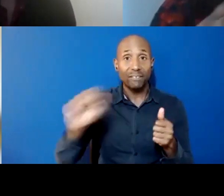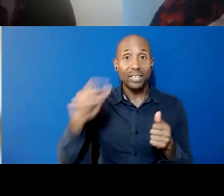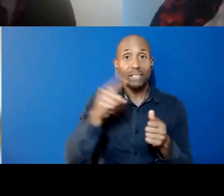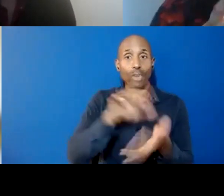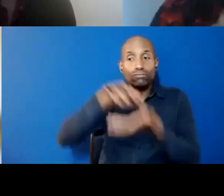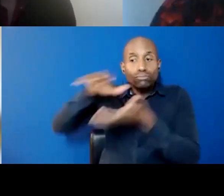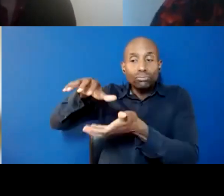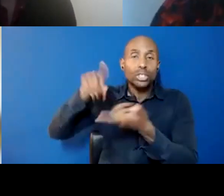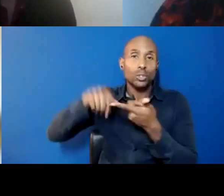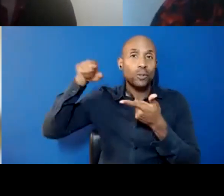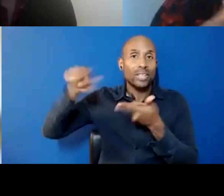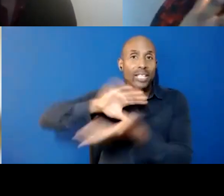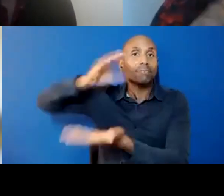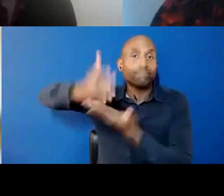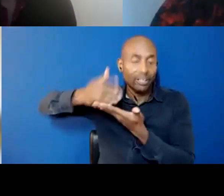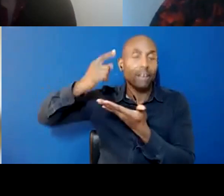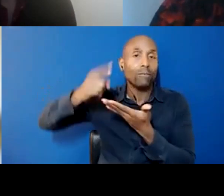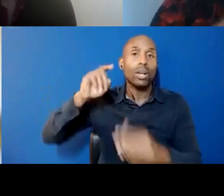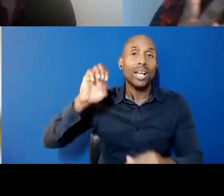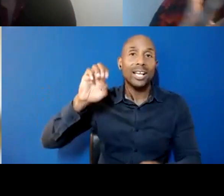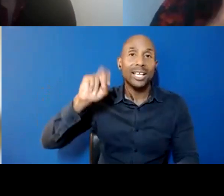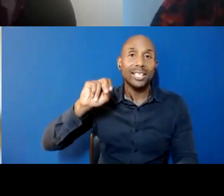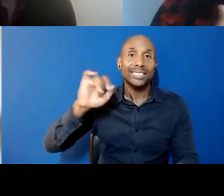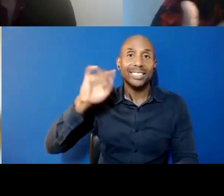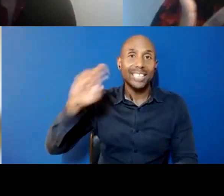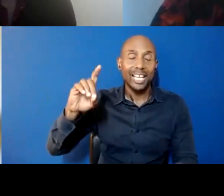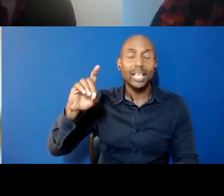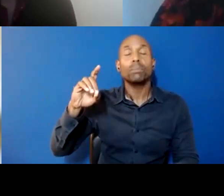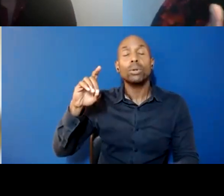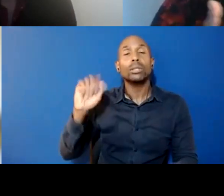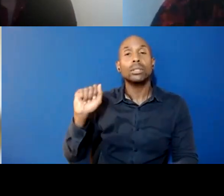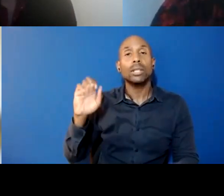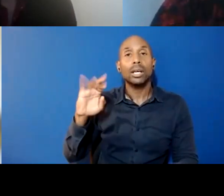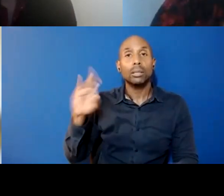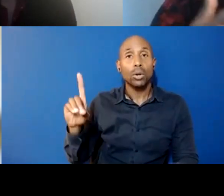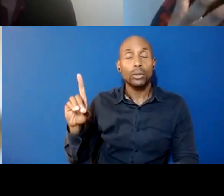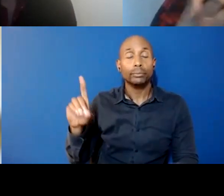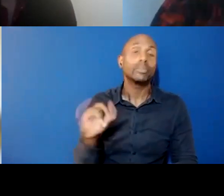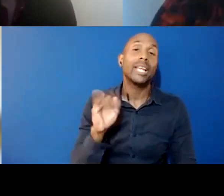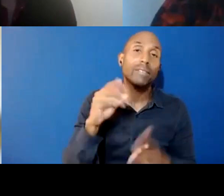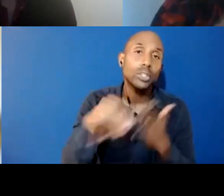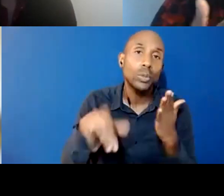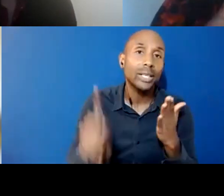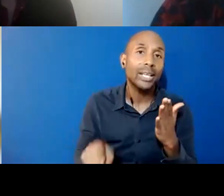a huge pool. If someone needed extra legroom because they were missing a leg or they needed an extra